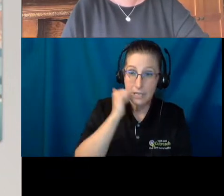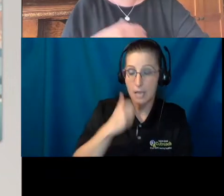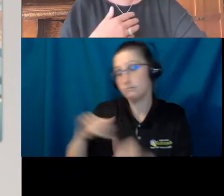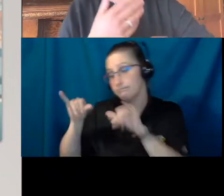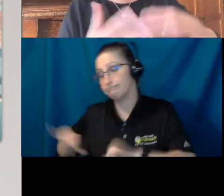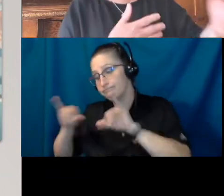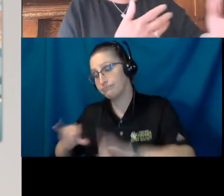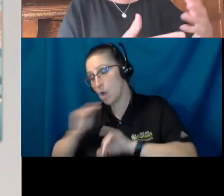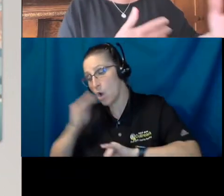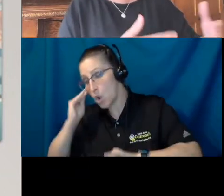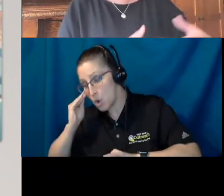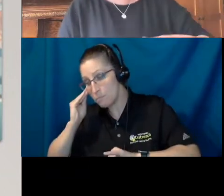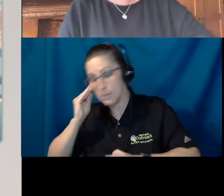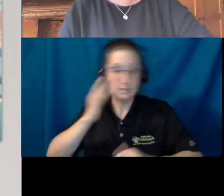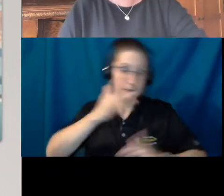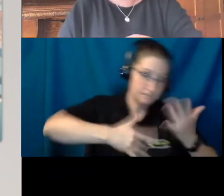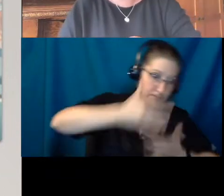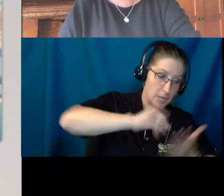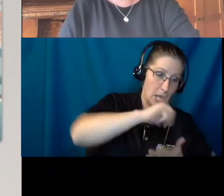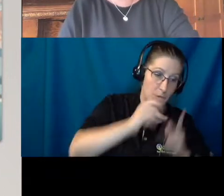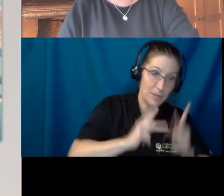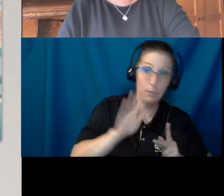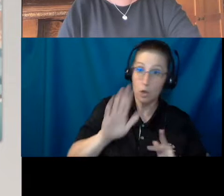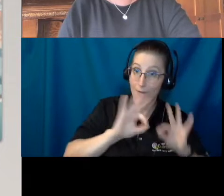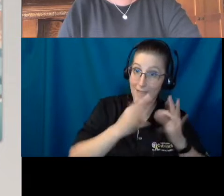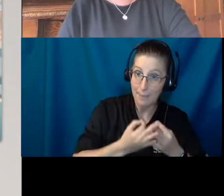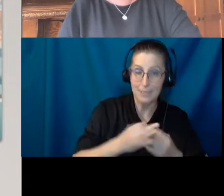and how you might interact with other people in your family and your siblings or cousins